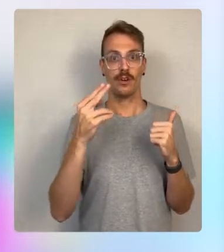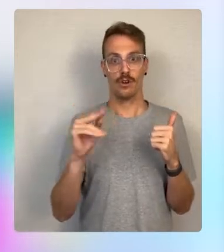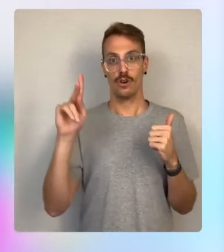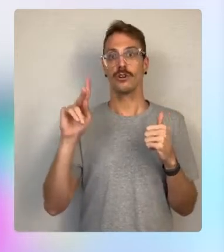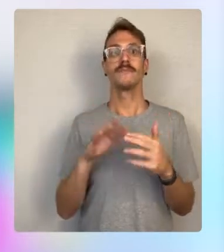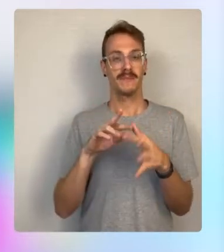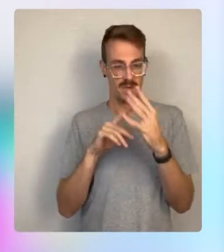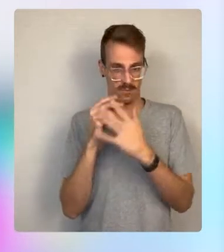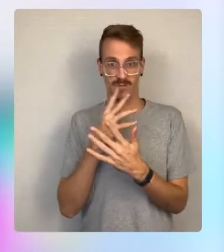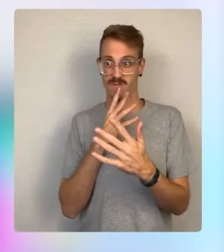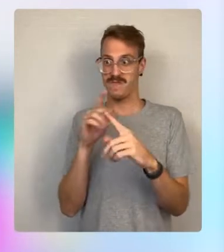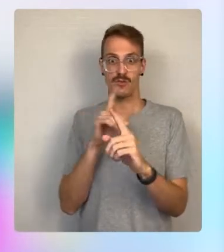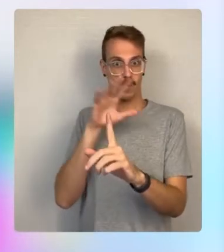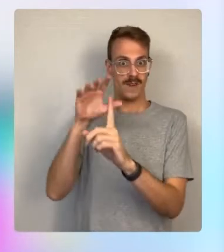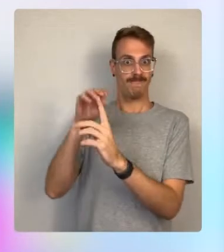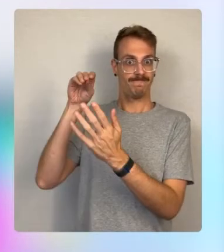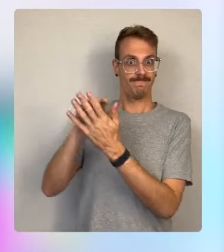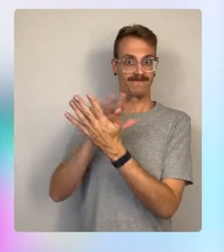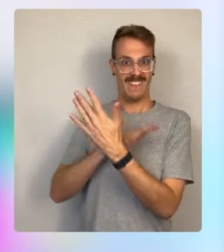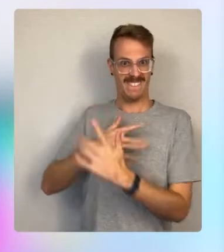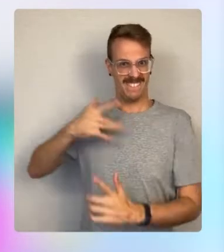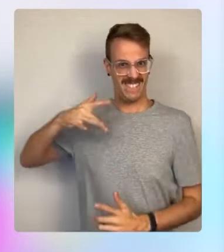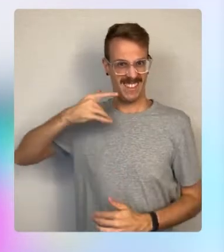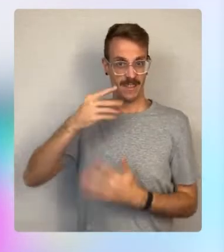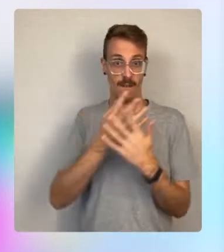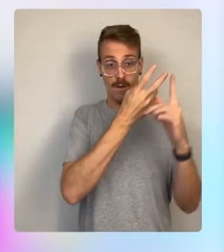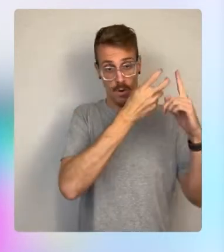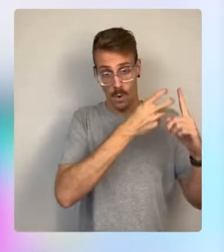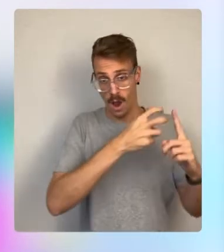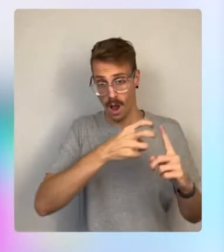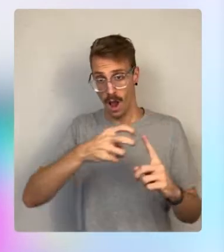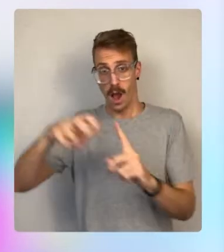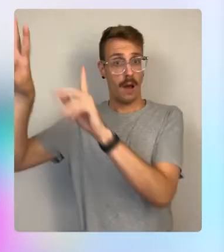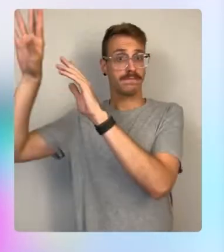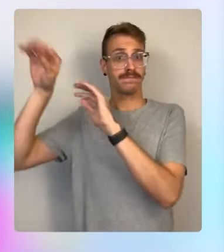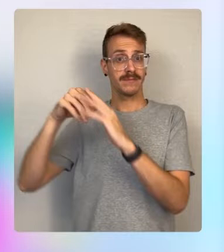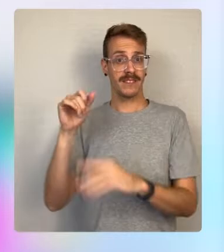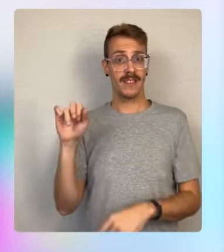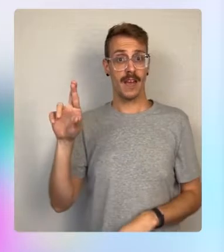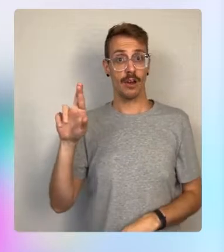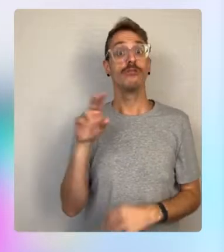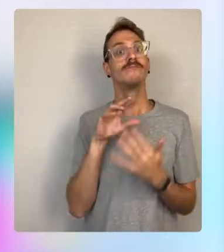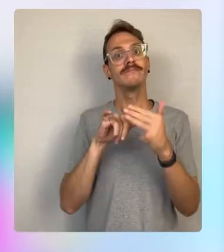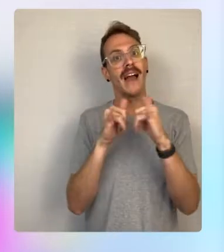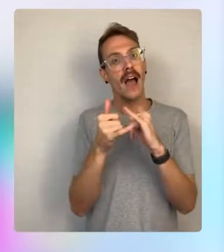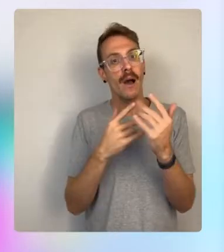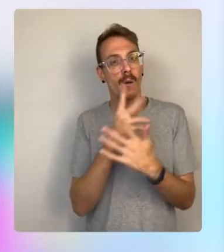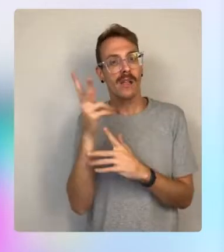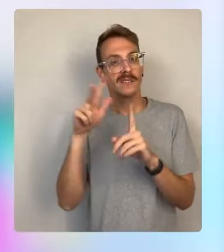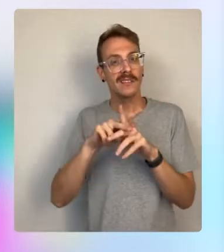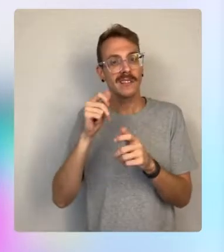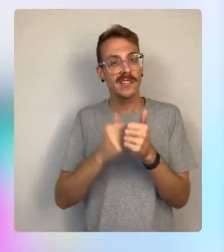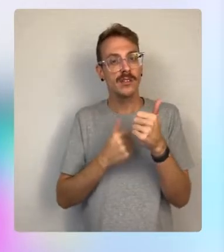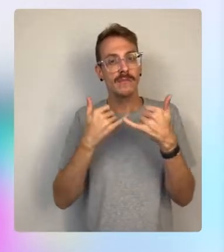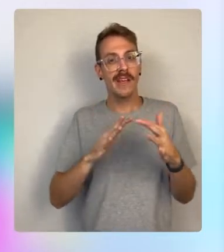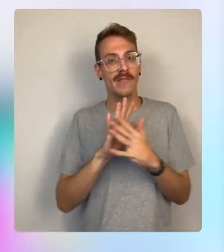the emotion of swinging through the air. To do this, I'm going to assign each player their own wind sound gizmo.